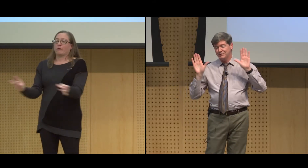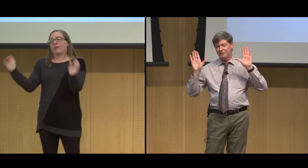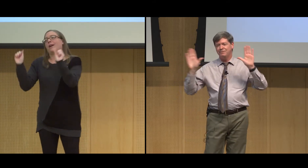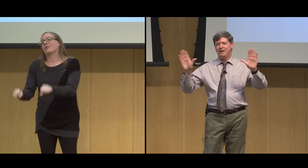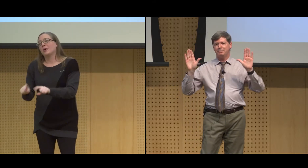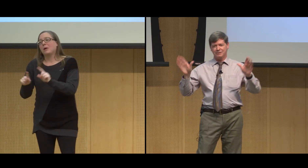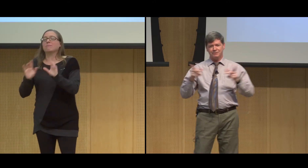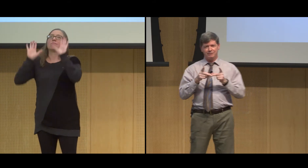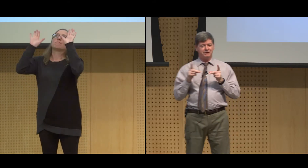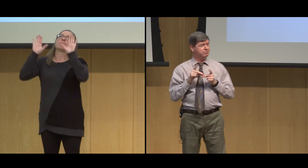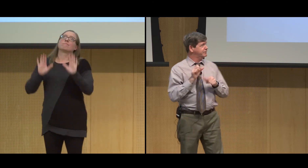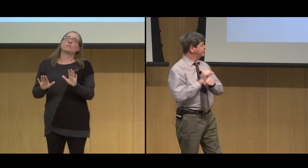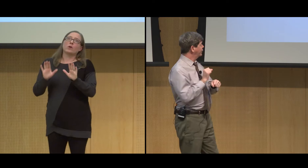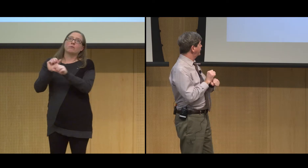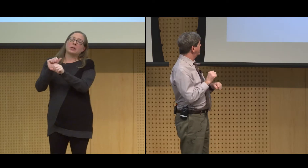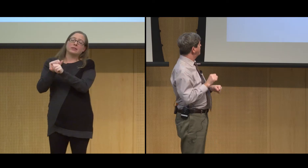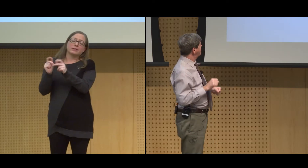but it was a fabulous, fabulous place to work.